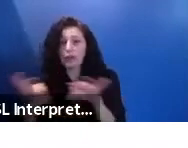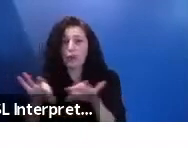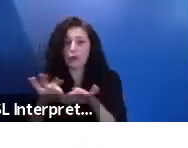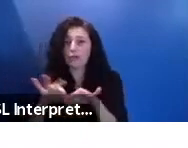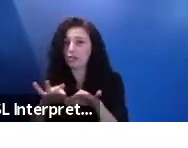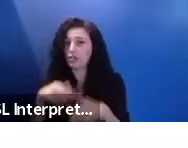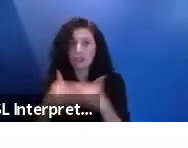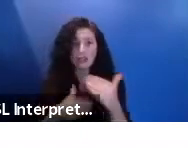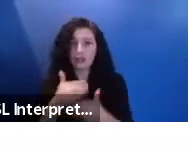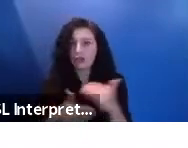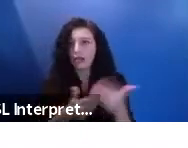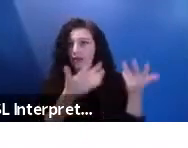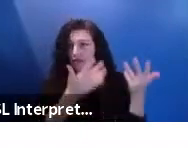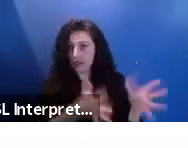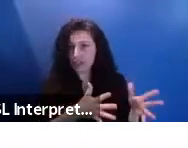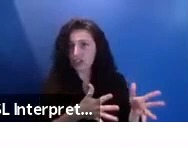for the performer to, to perform.